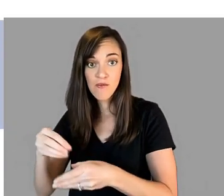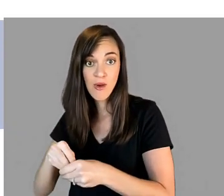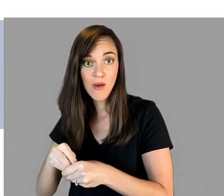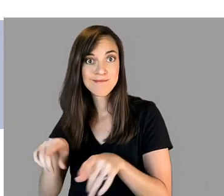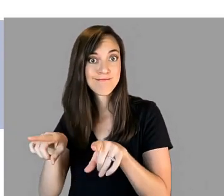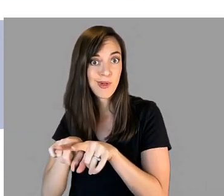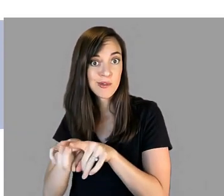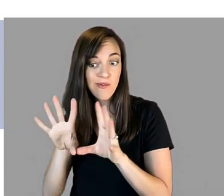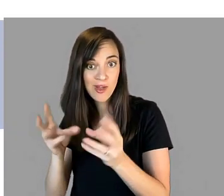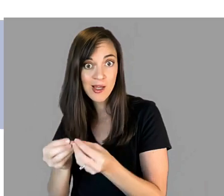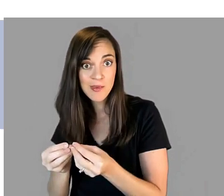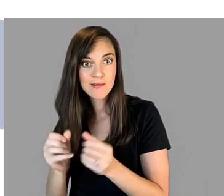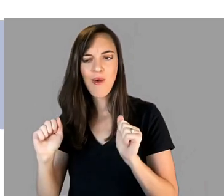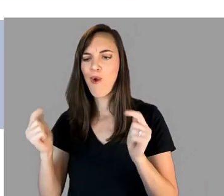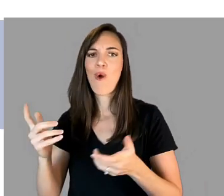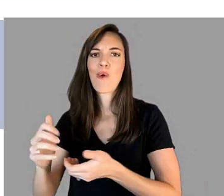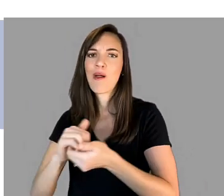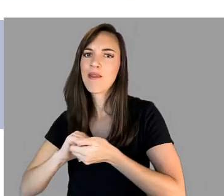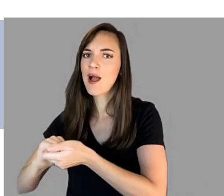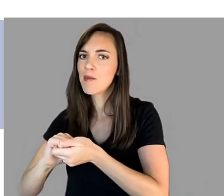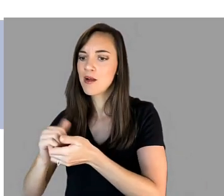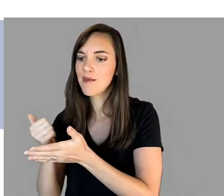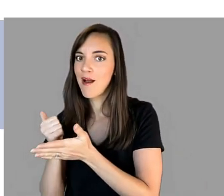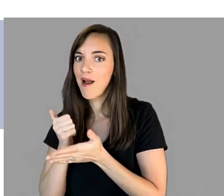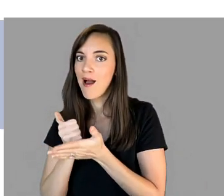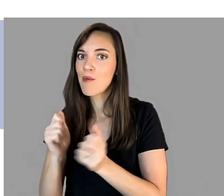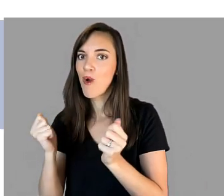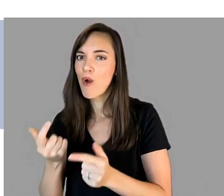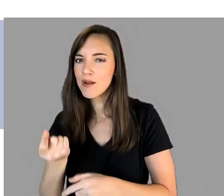Collaborating with stakeholders, including the family, helps ensure that everyone is